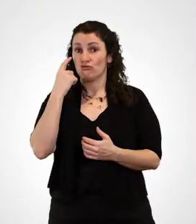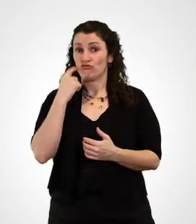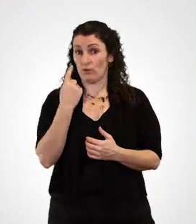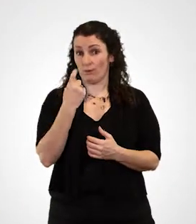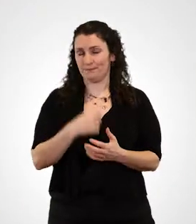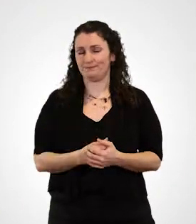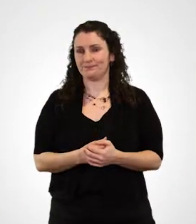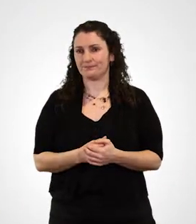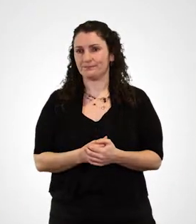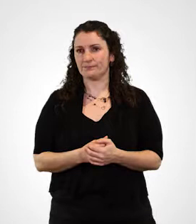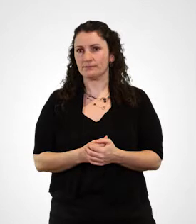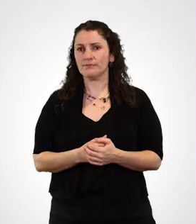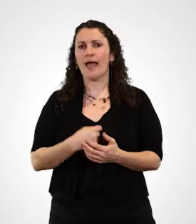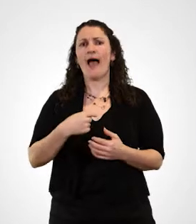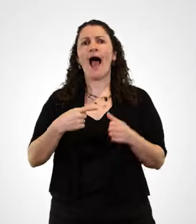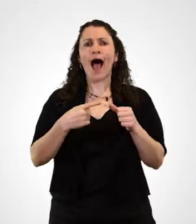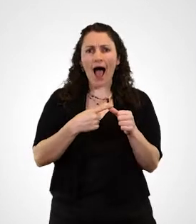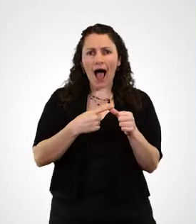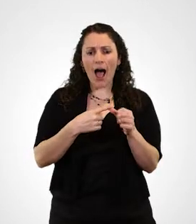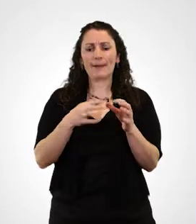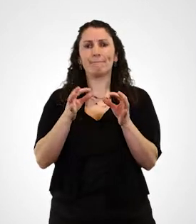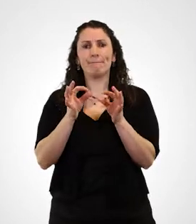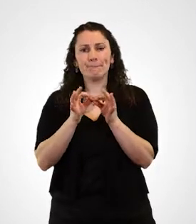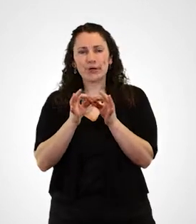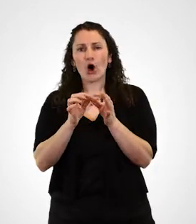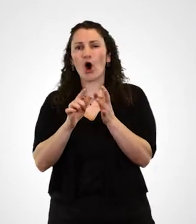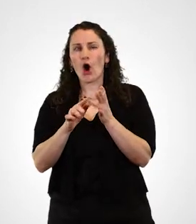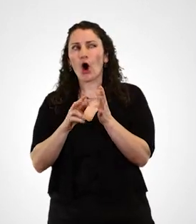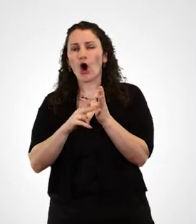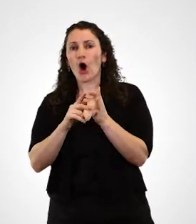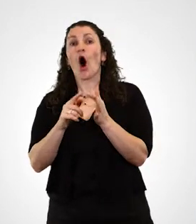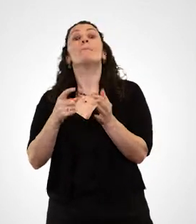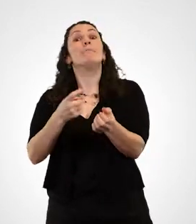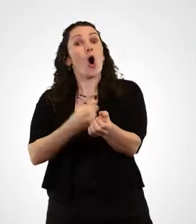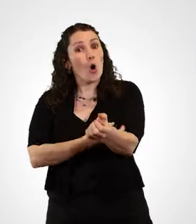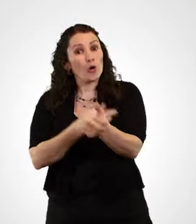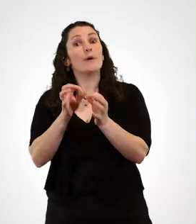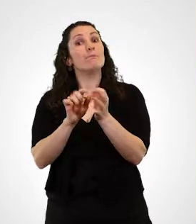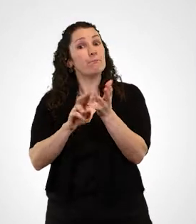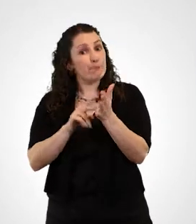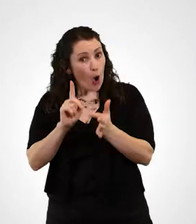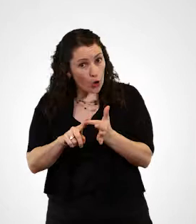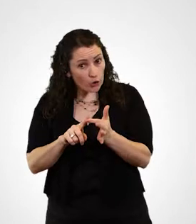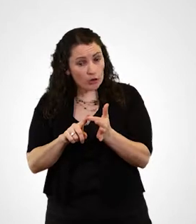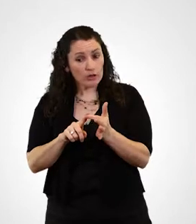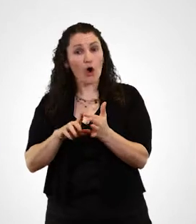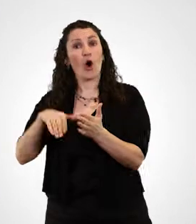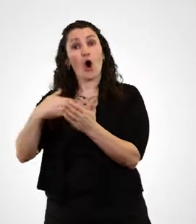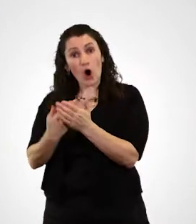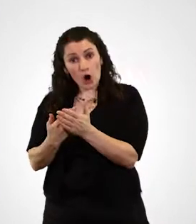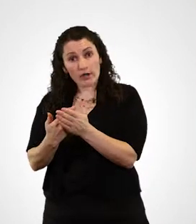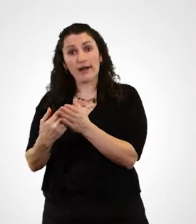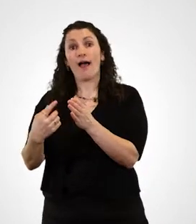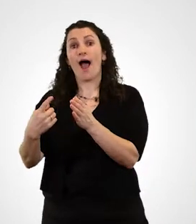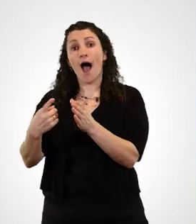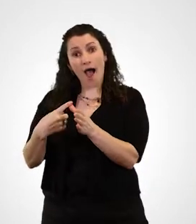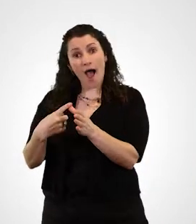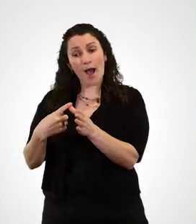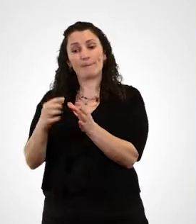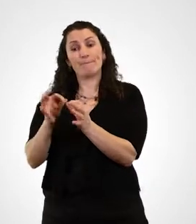"A B-O-N, bone", "a bone on a box".